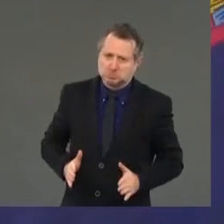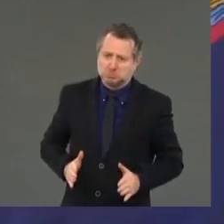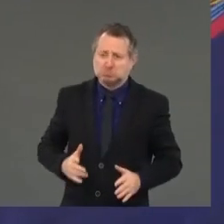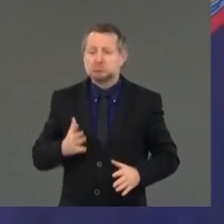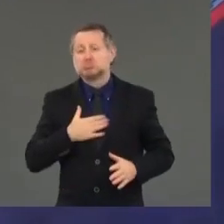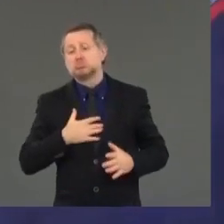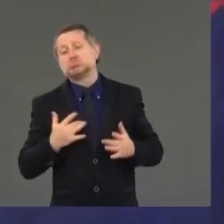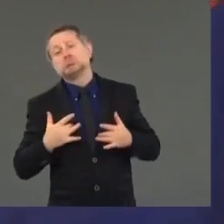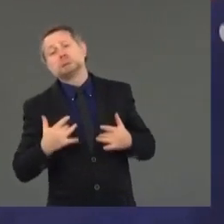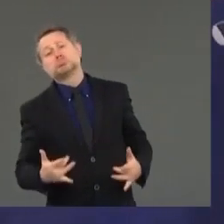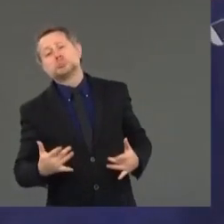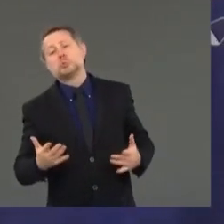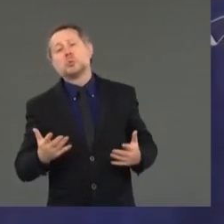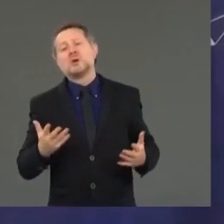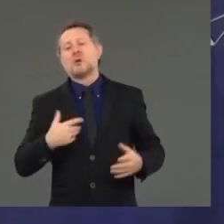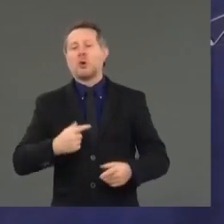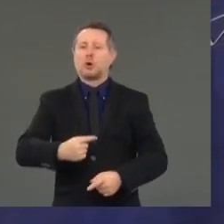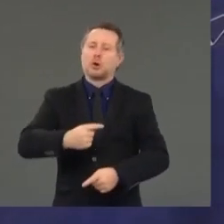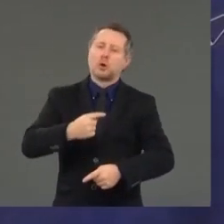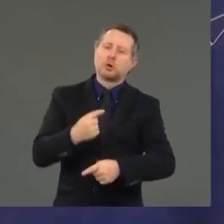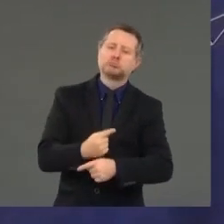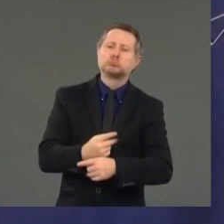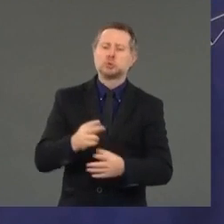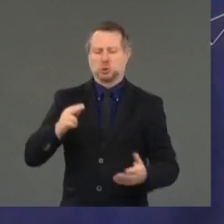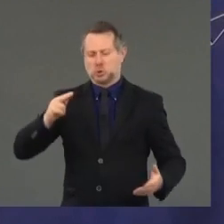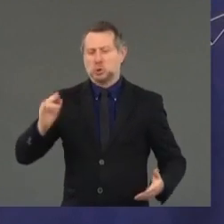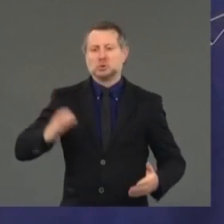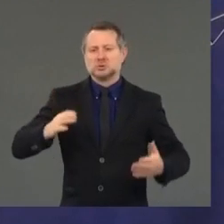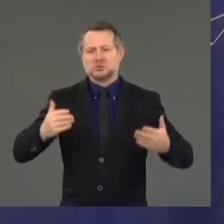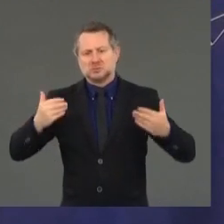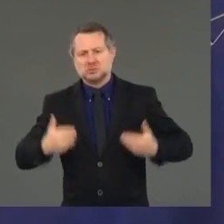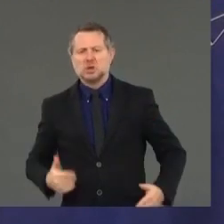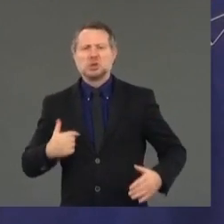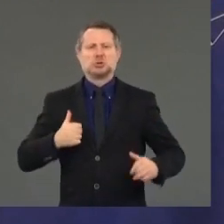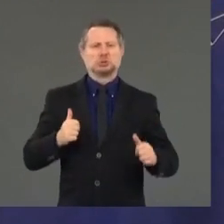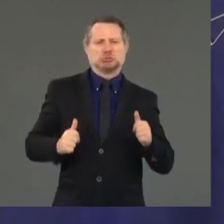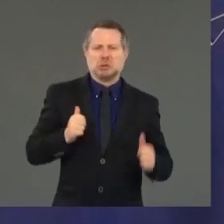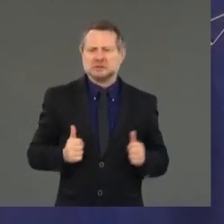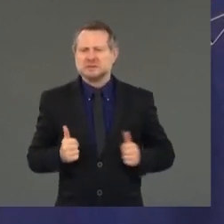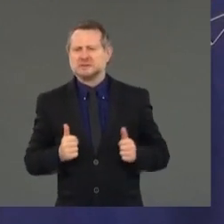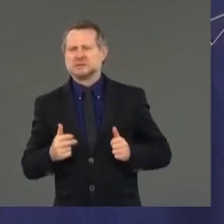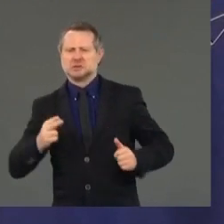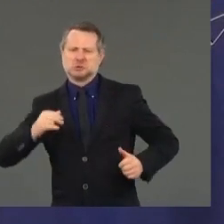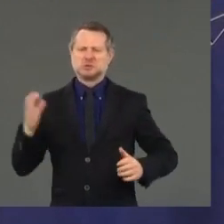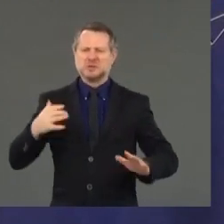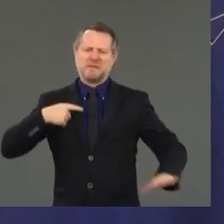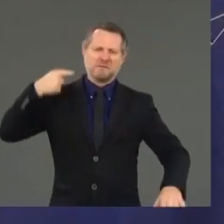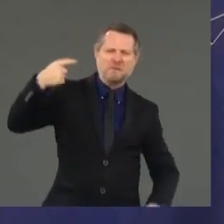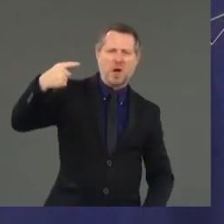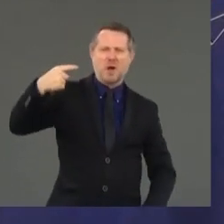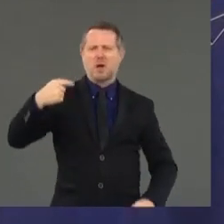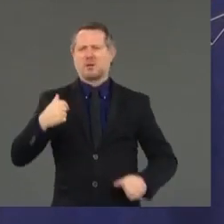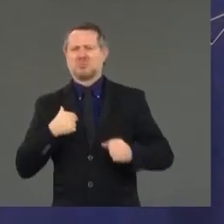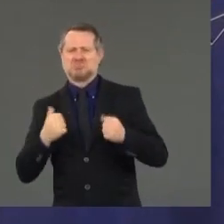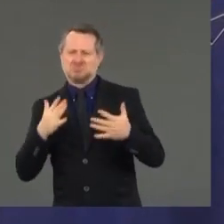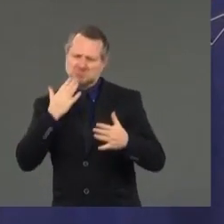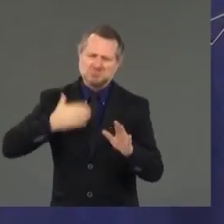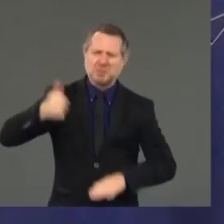ME, YOU KNOW MY PERSONALITY, I TEND TO BE TYPICAL NEW YORKER,